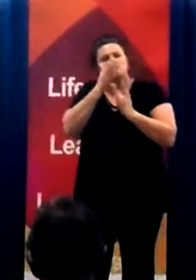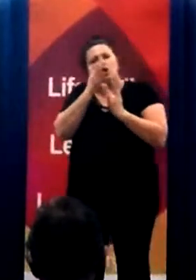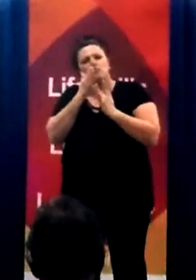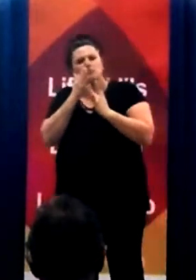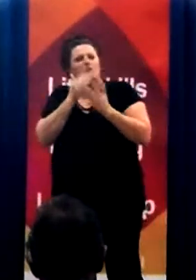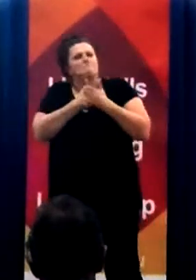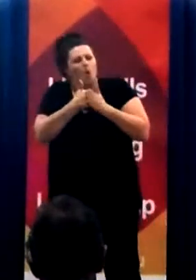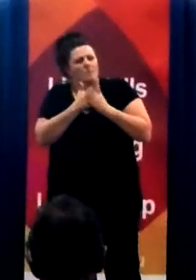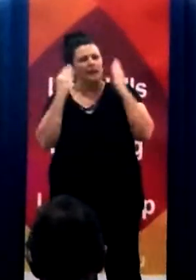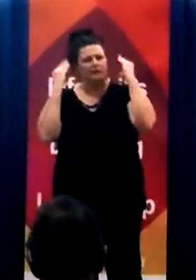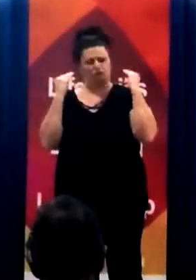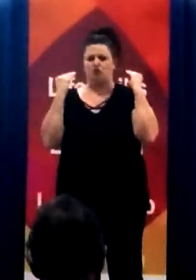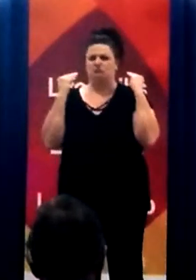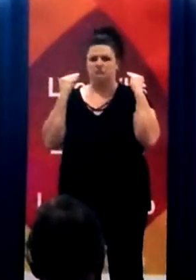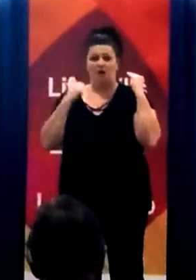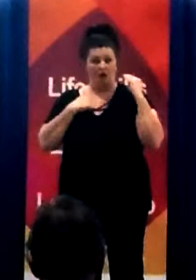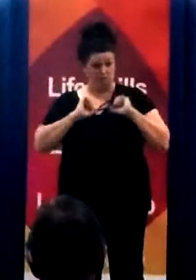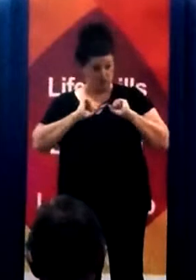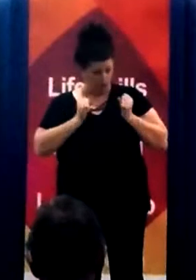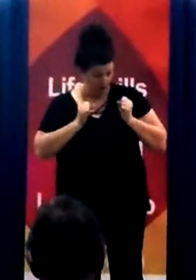Now, this was shocking, but it wasn’t devastating.